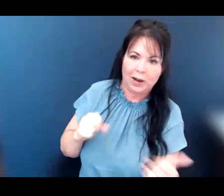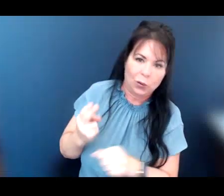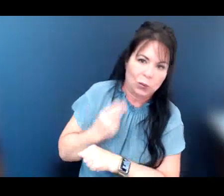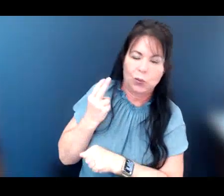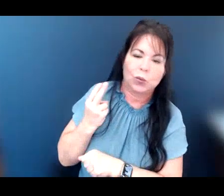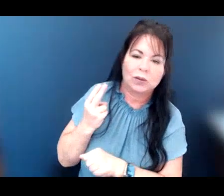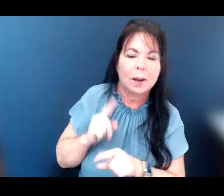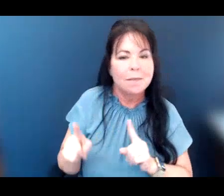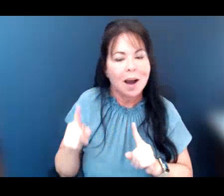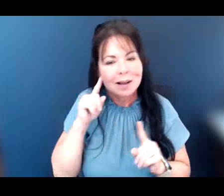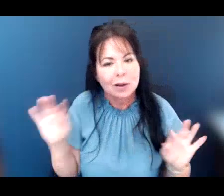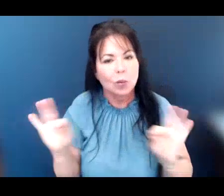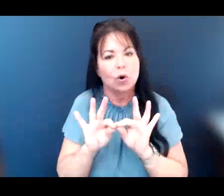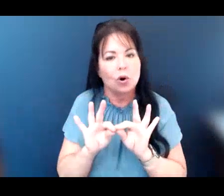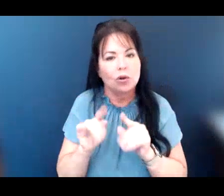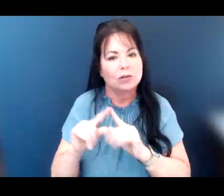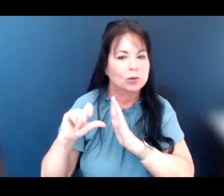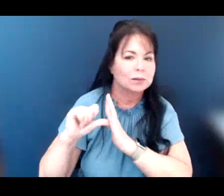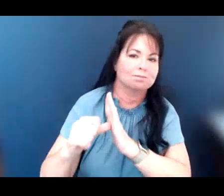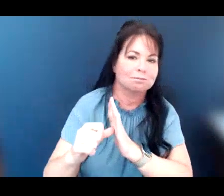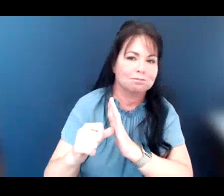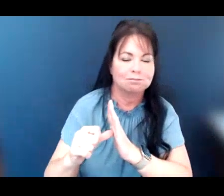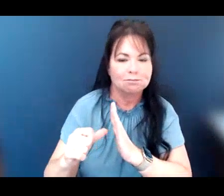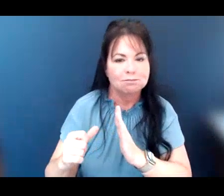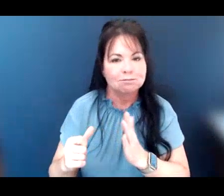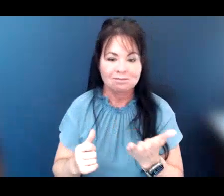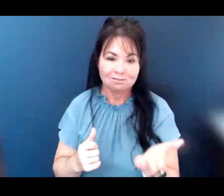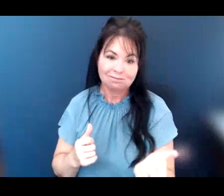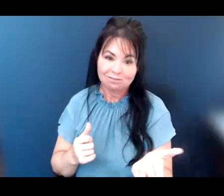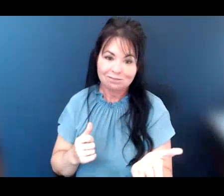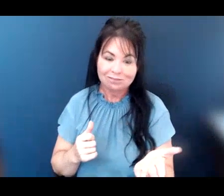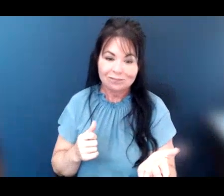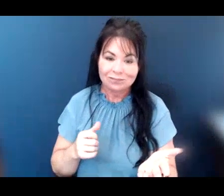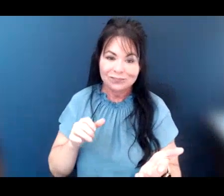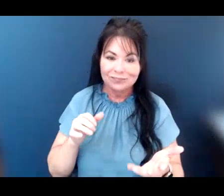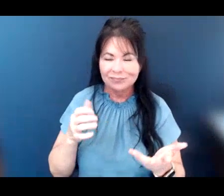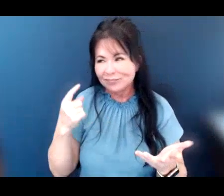that this has been going for a couple of years now.